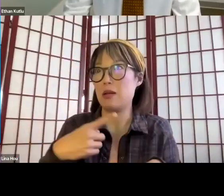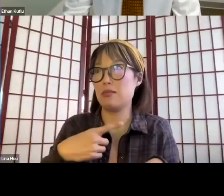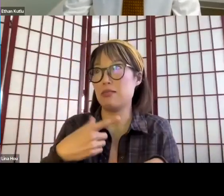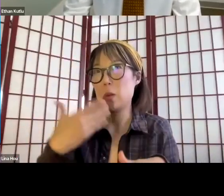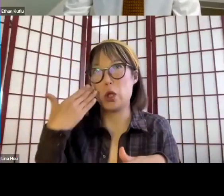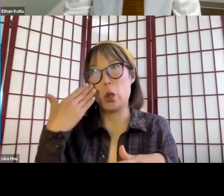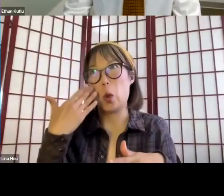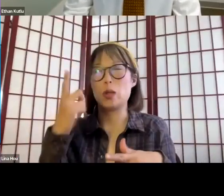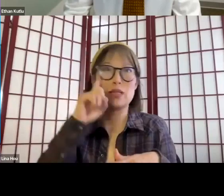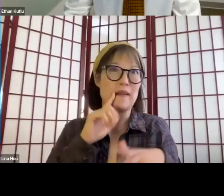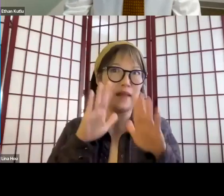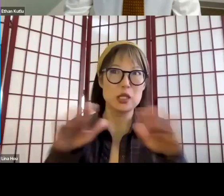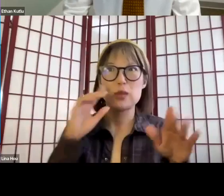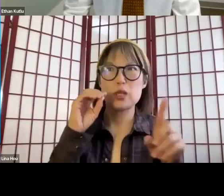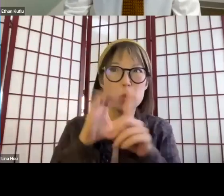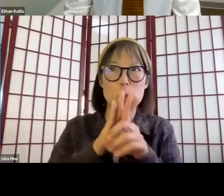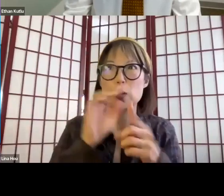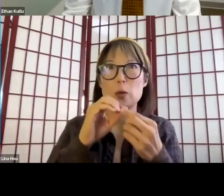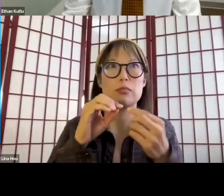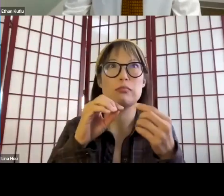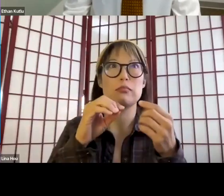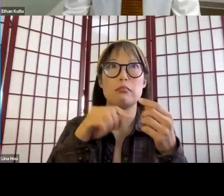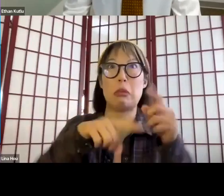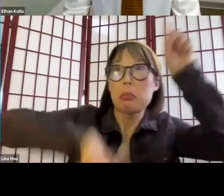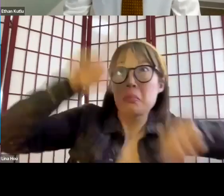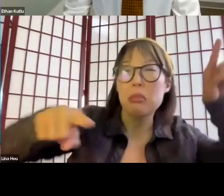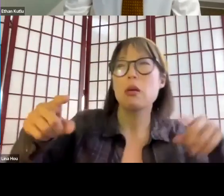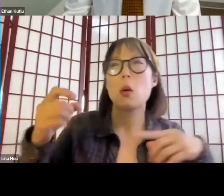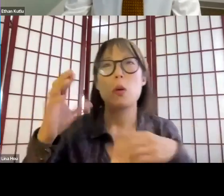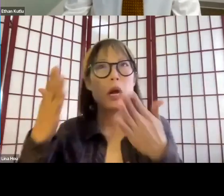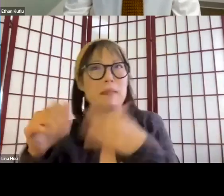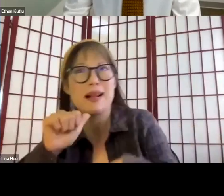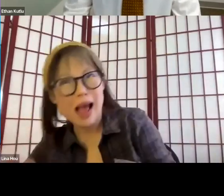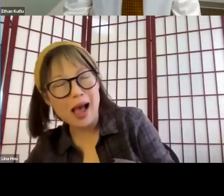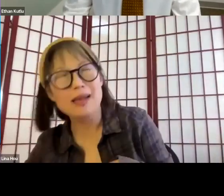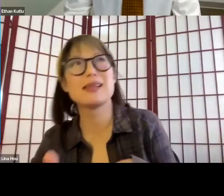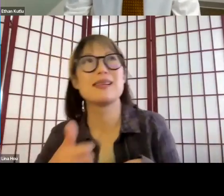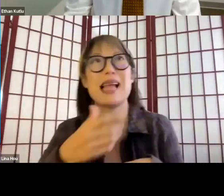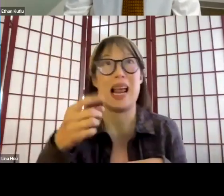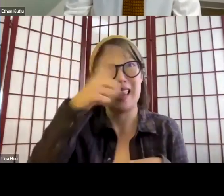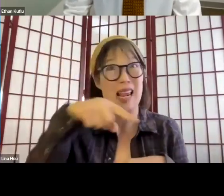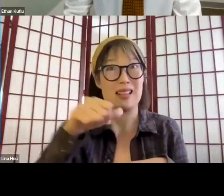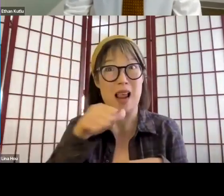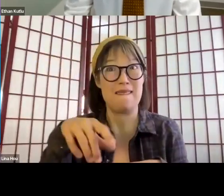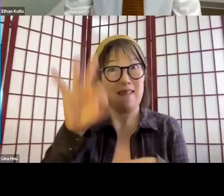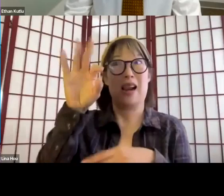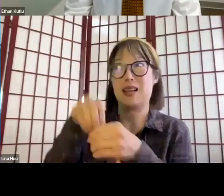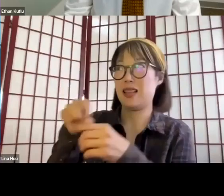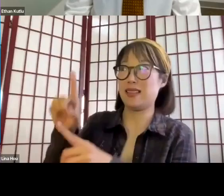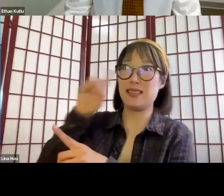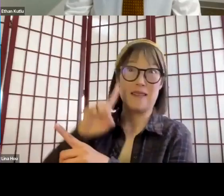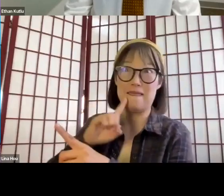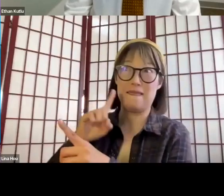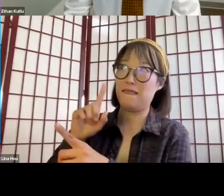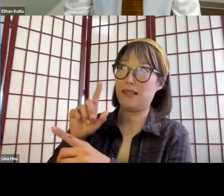But at the same time, we know that deaf children are exposed to a myriad of signer models or those that are not.